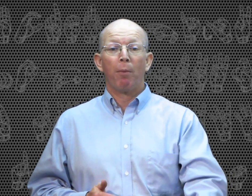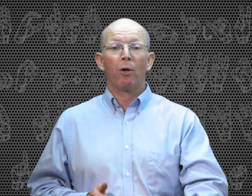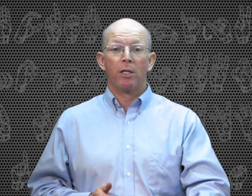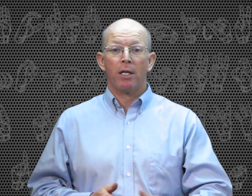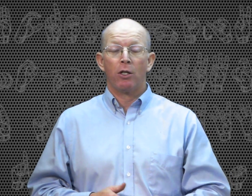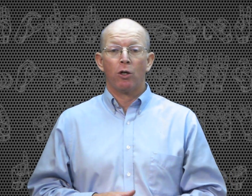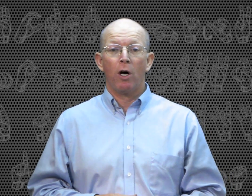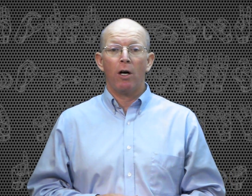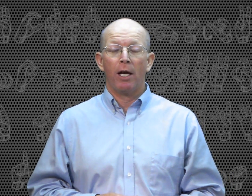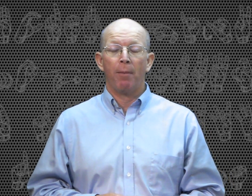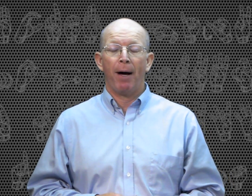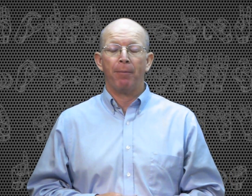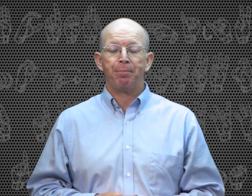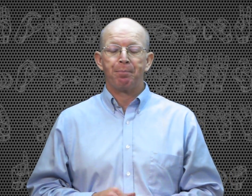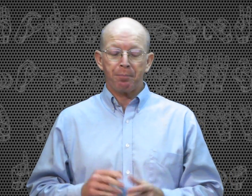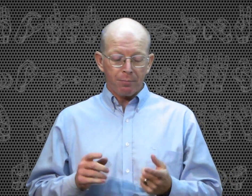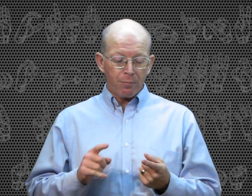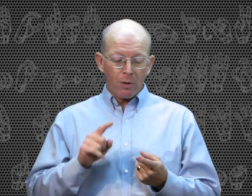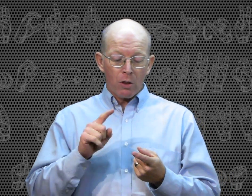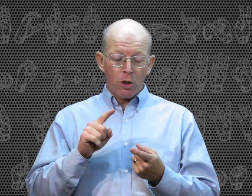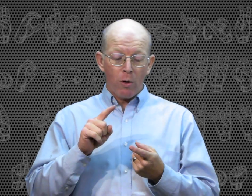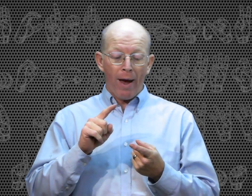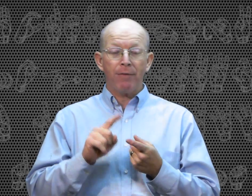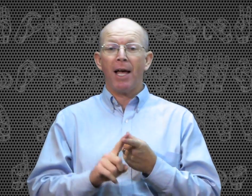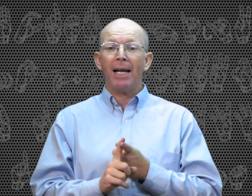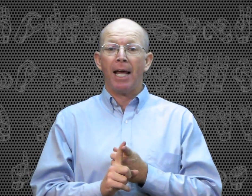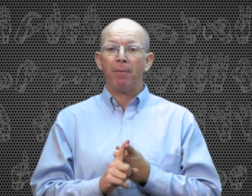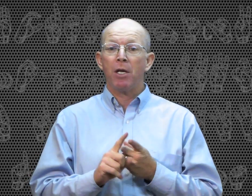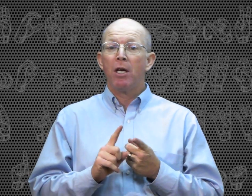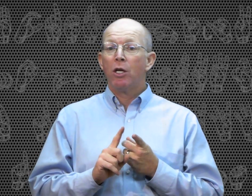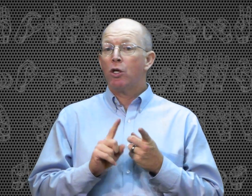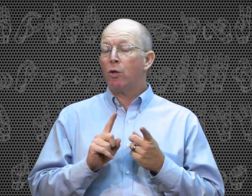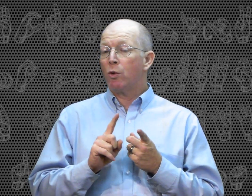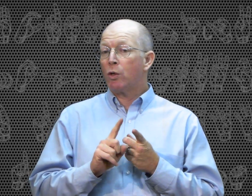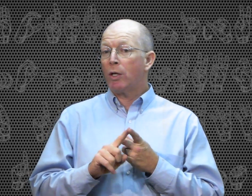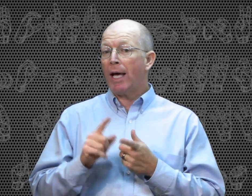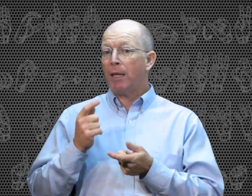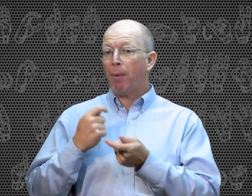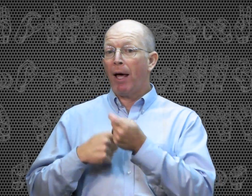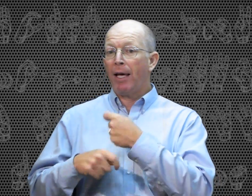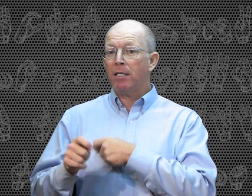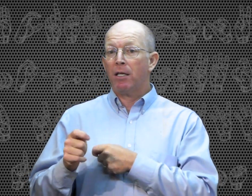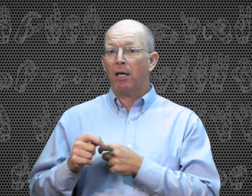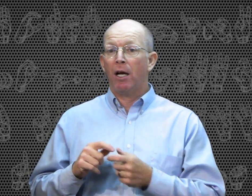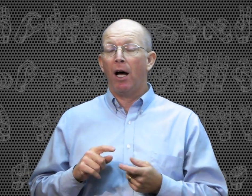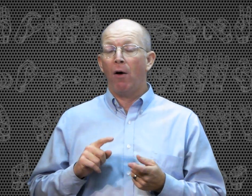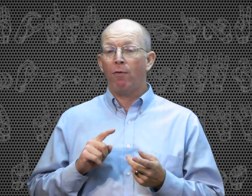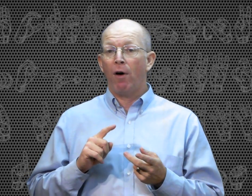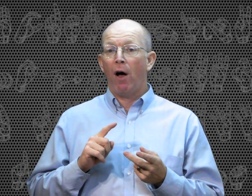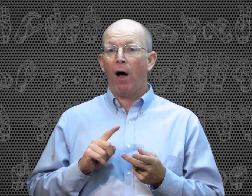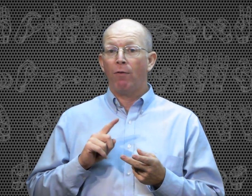the person that you are talking about. So you have sign names to take the place